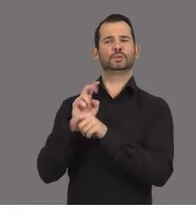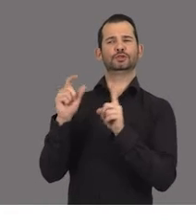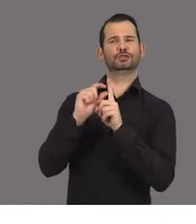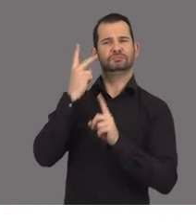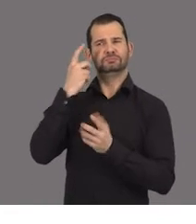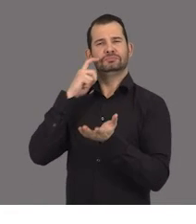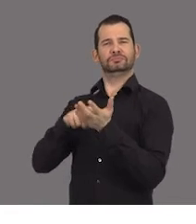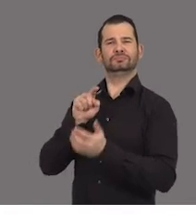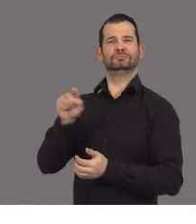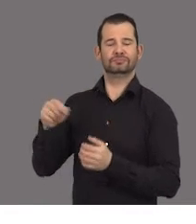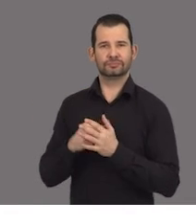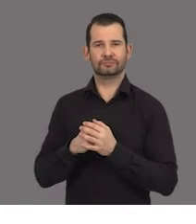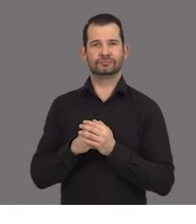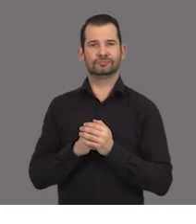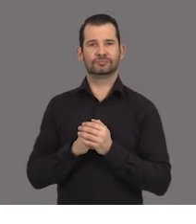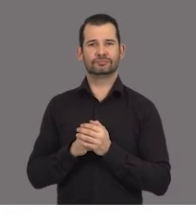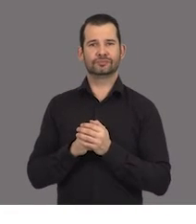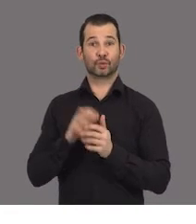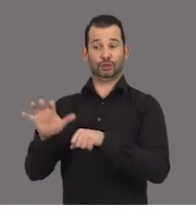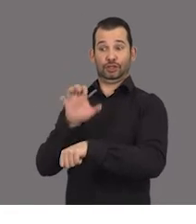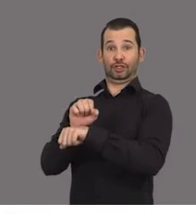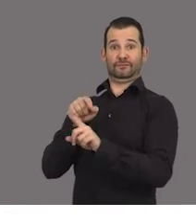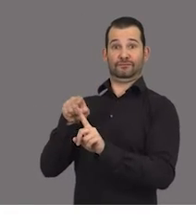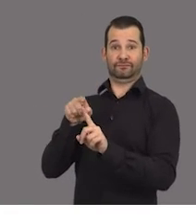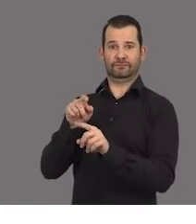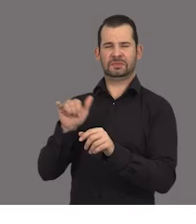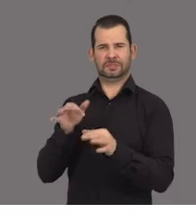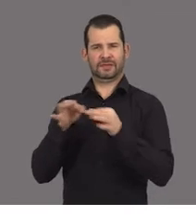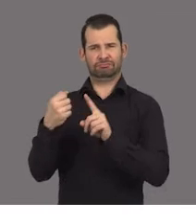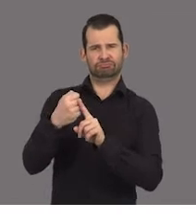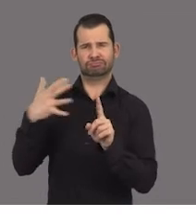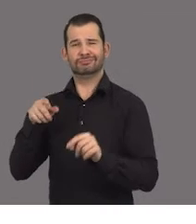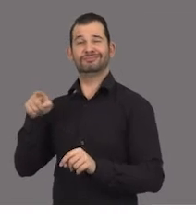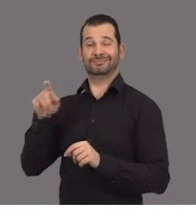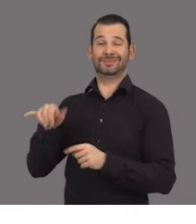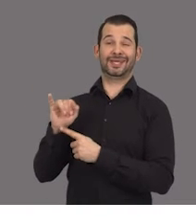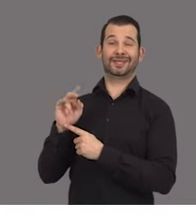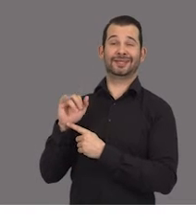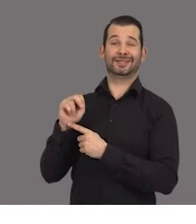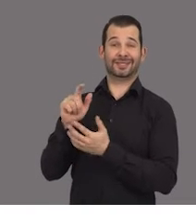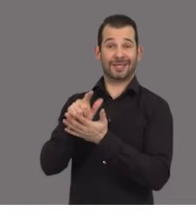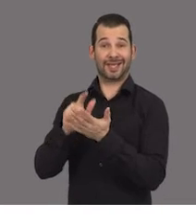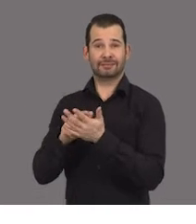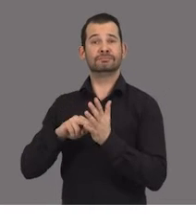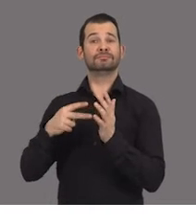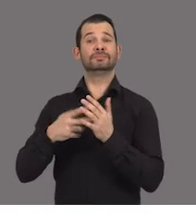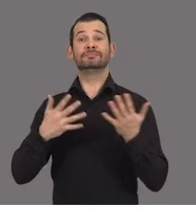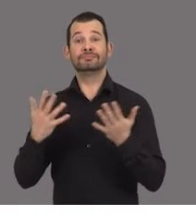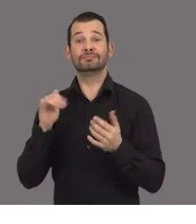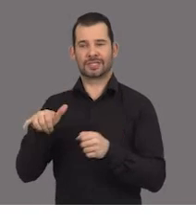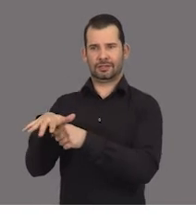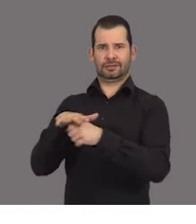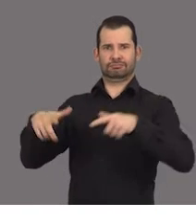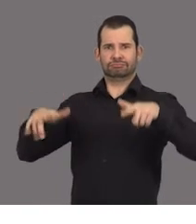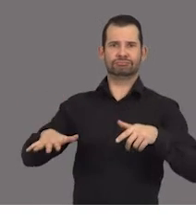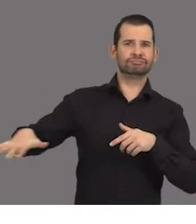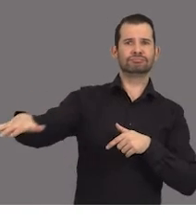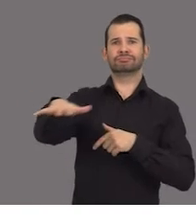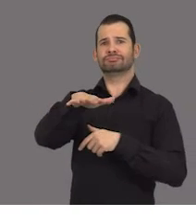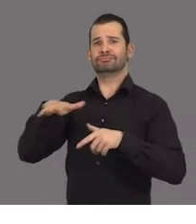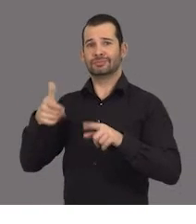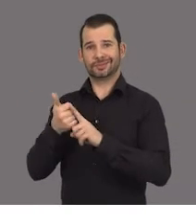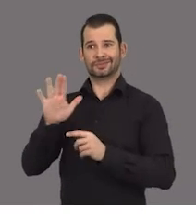A reserve, as defined by the Indian Act, means a tract of land, the legal title to